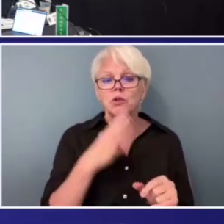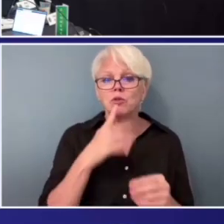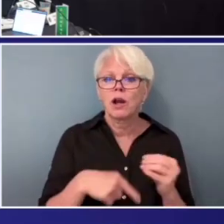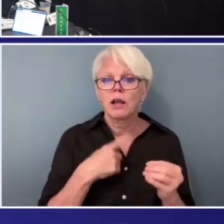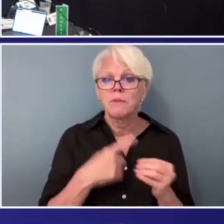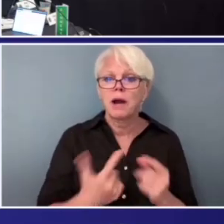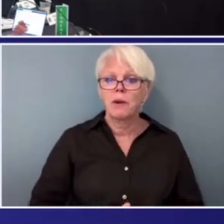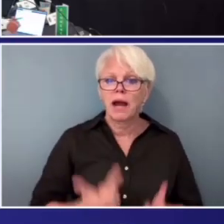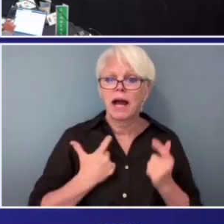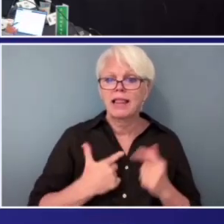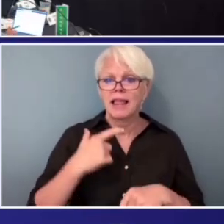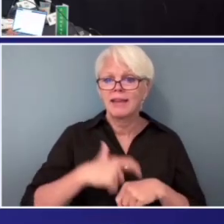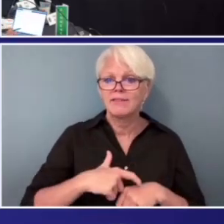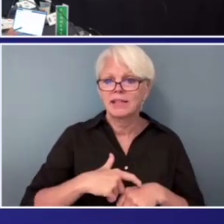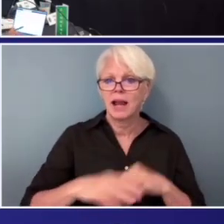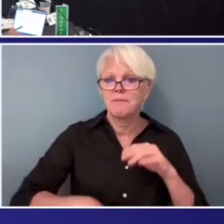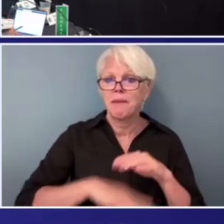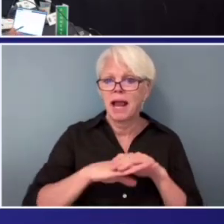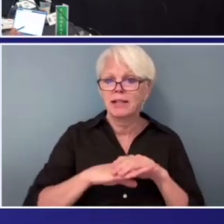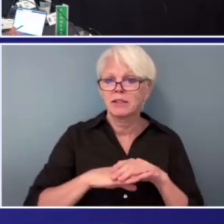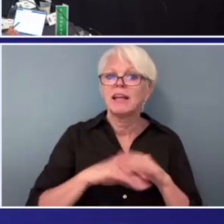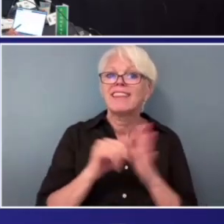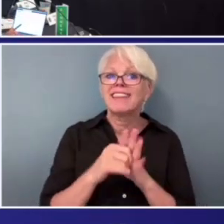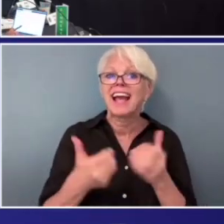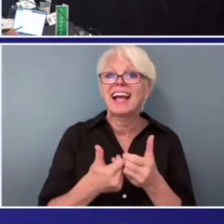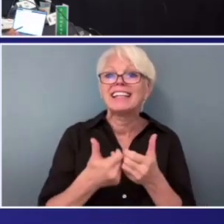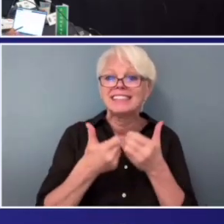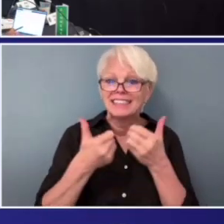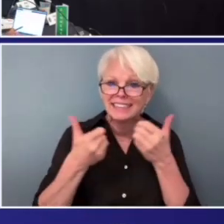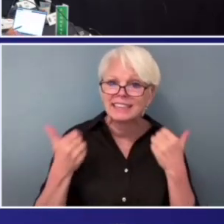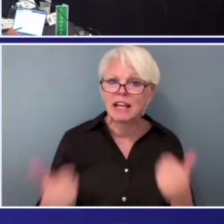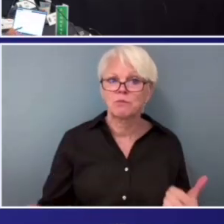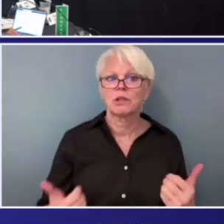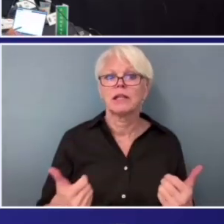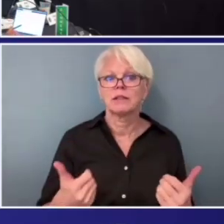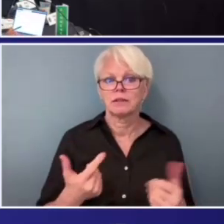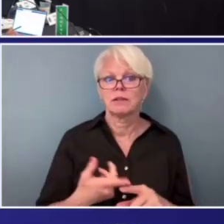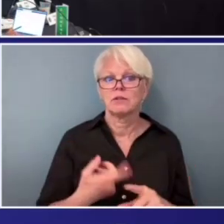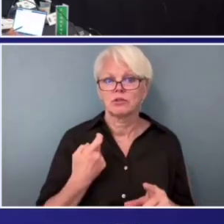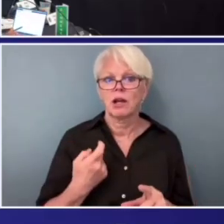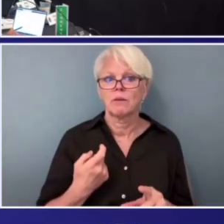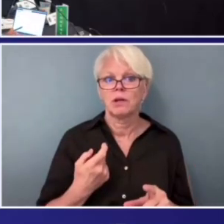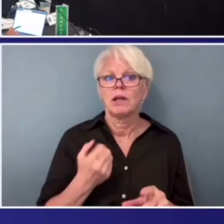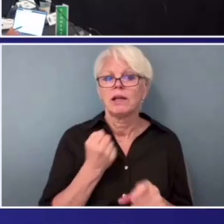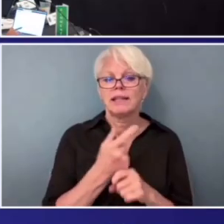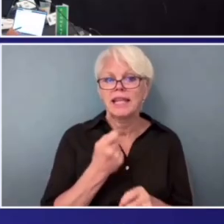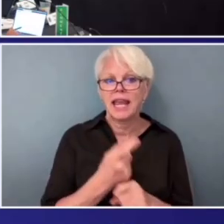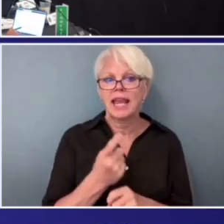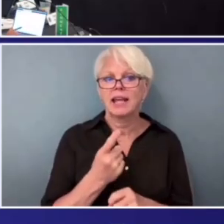maximum that is separate and apart from the annual and aggregate.